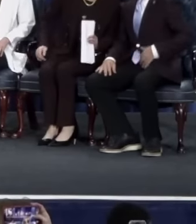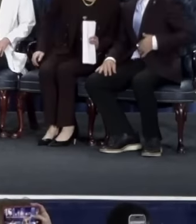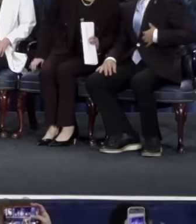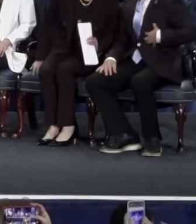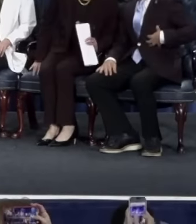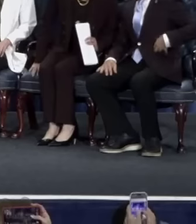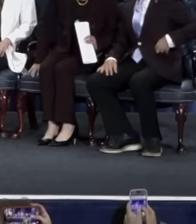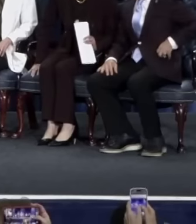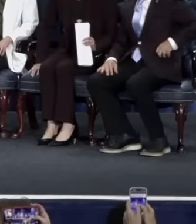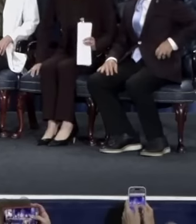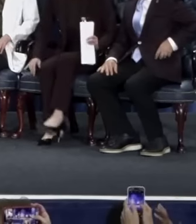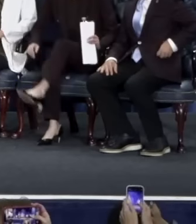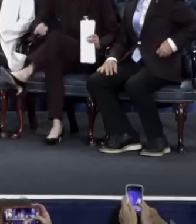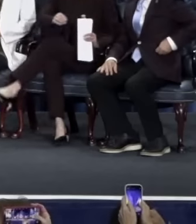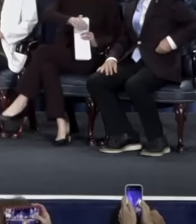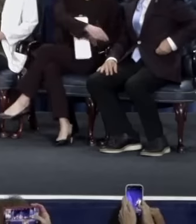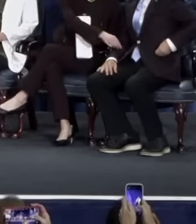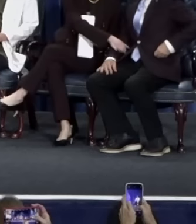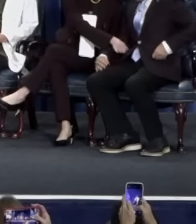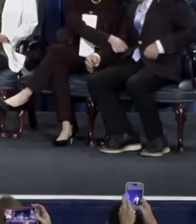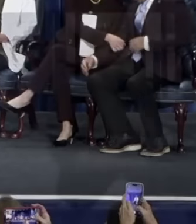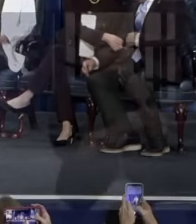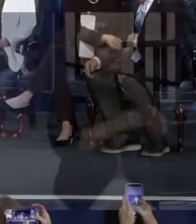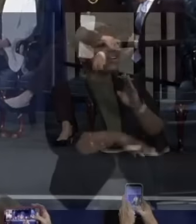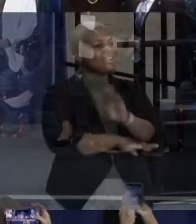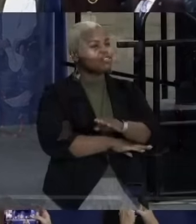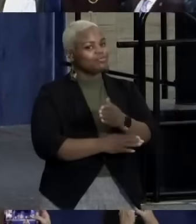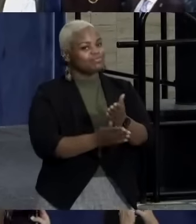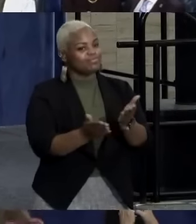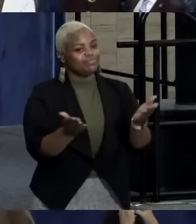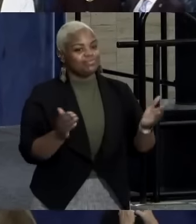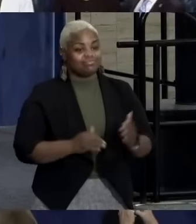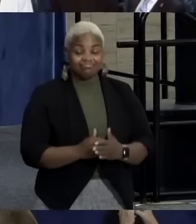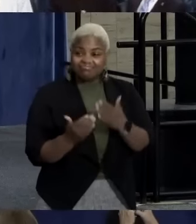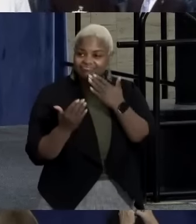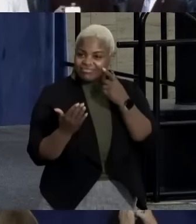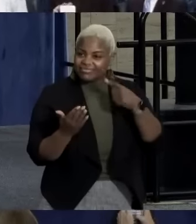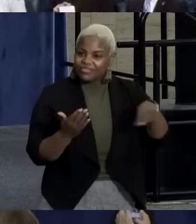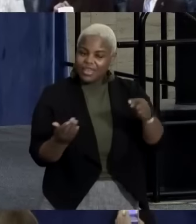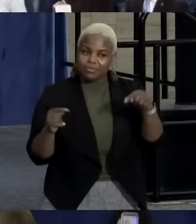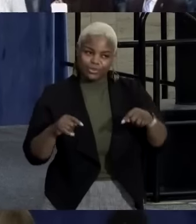Stefanie Spear: Good afternoon. Thank you for being with us today. We are thrilled to